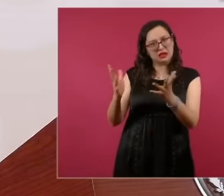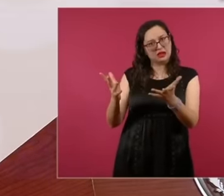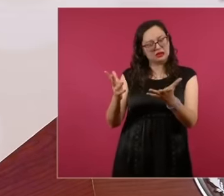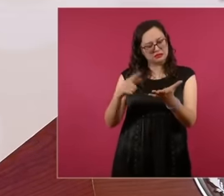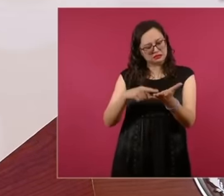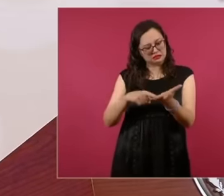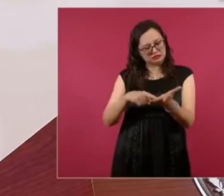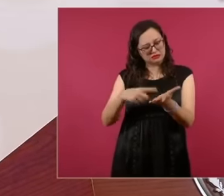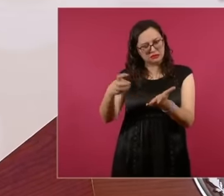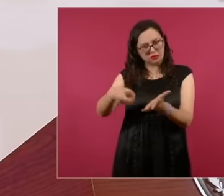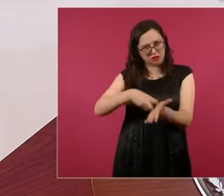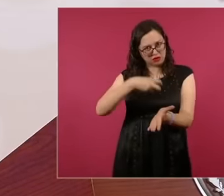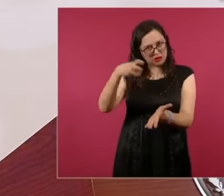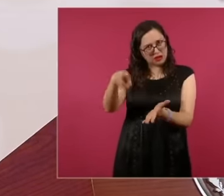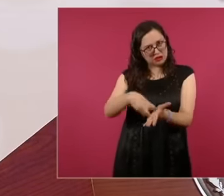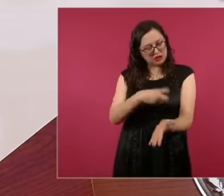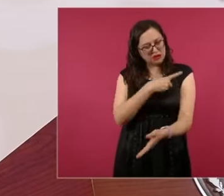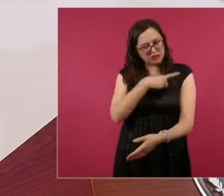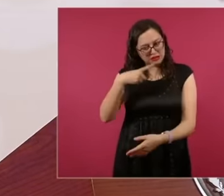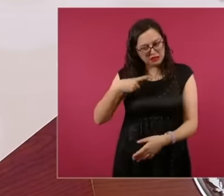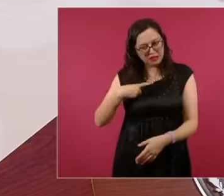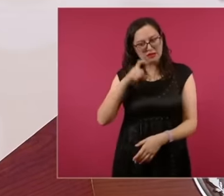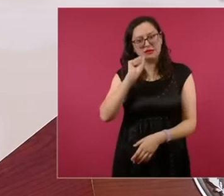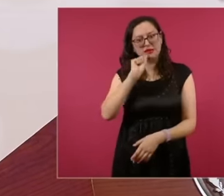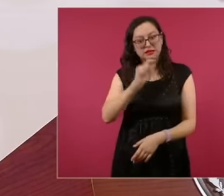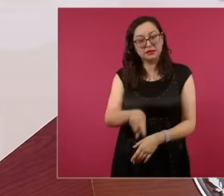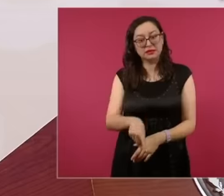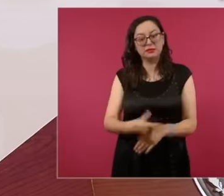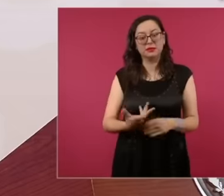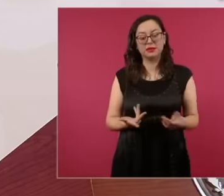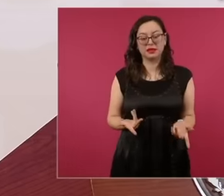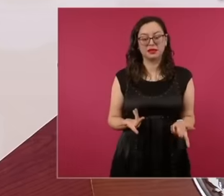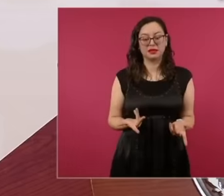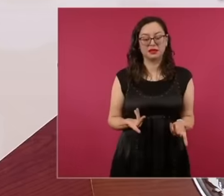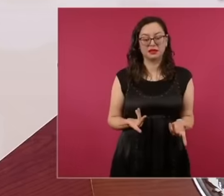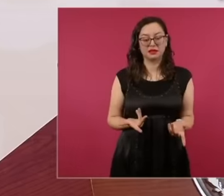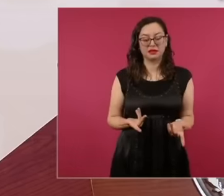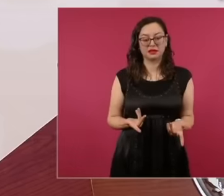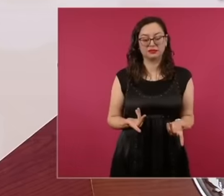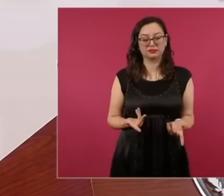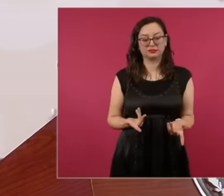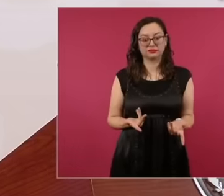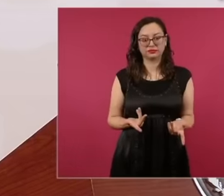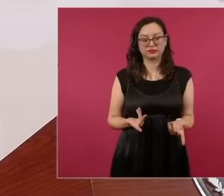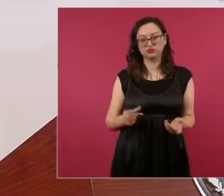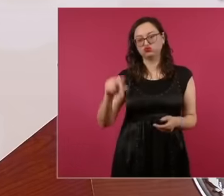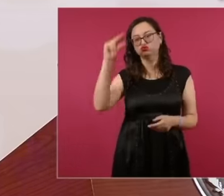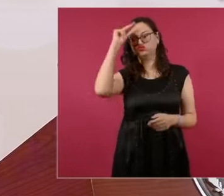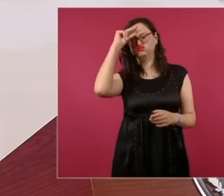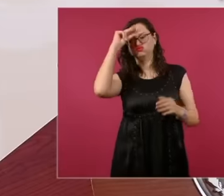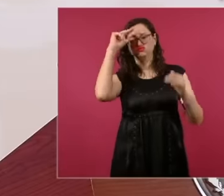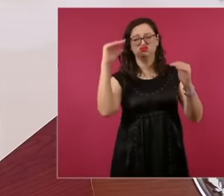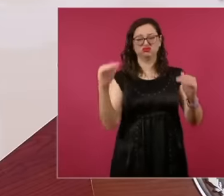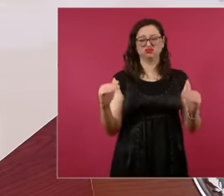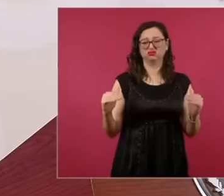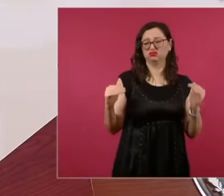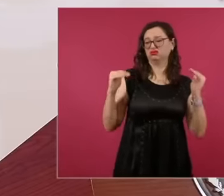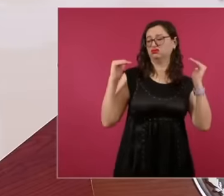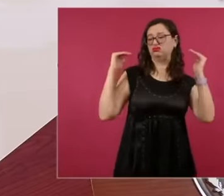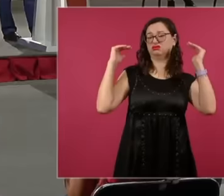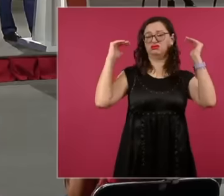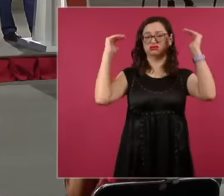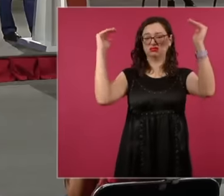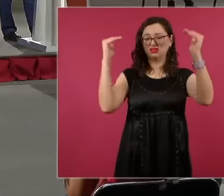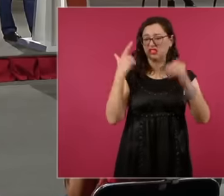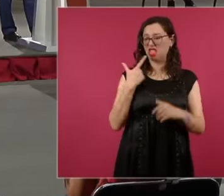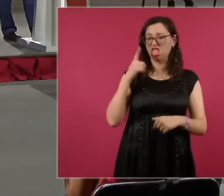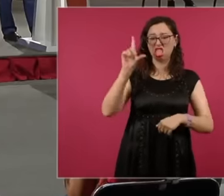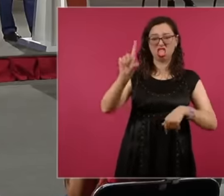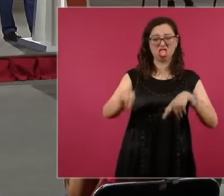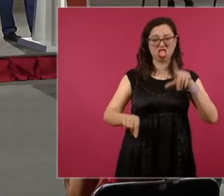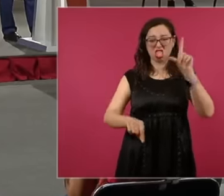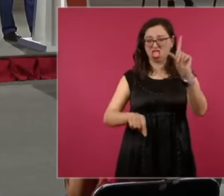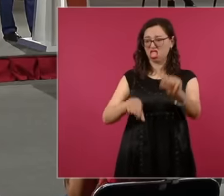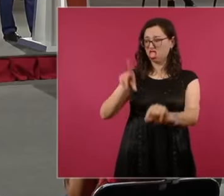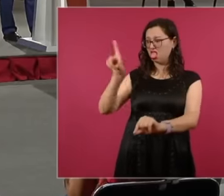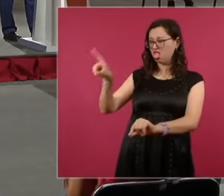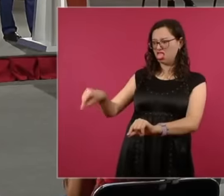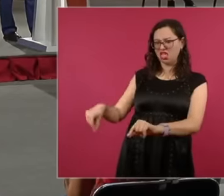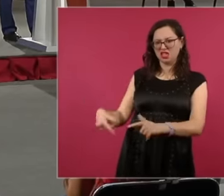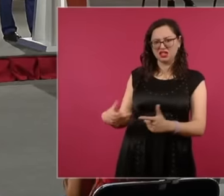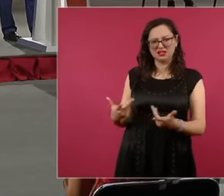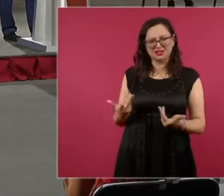of the intellectuals who are in the academic study centers